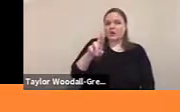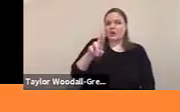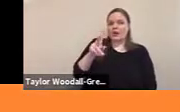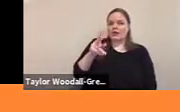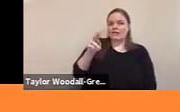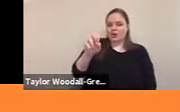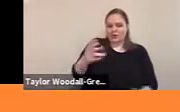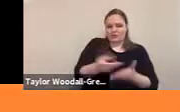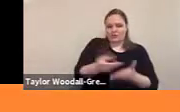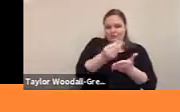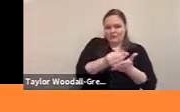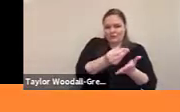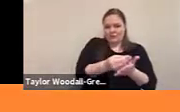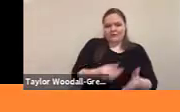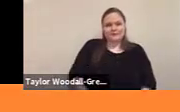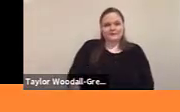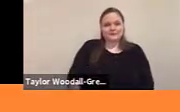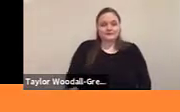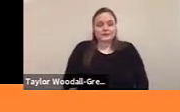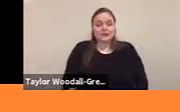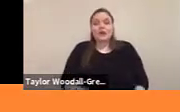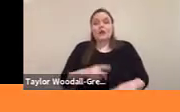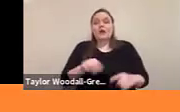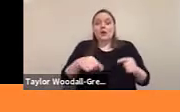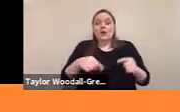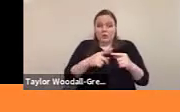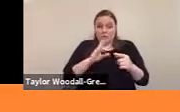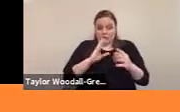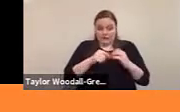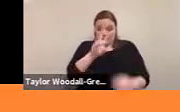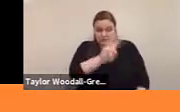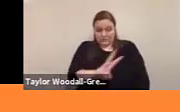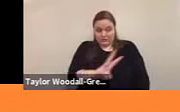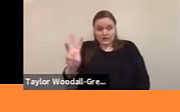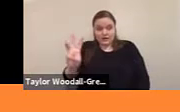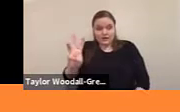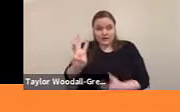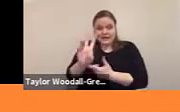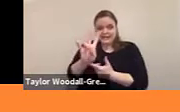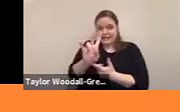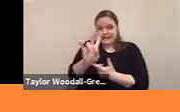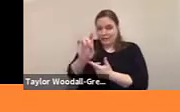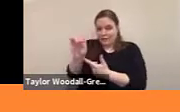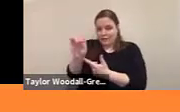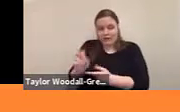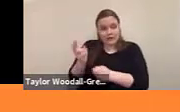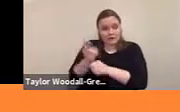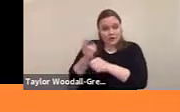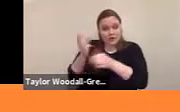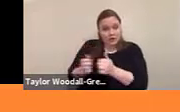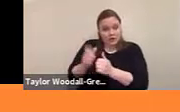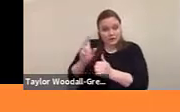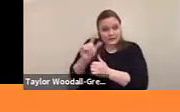When it comes to a website, 71% of users with a disability will leave a website that's not accessible.